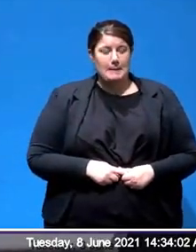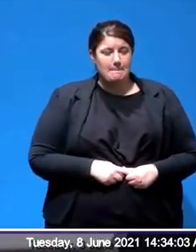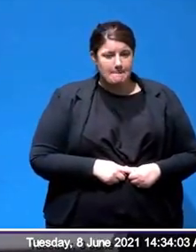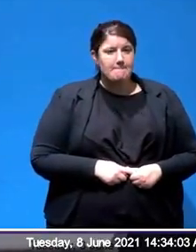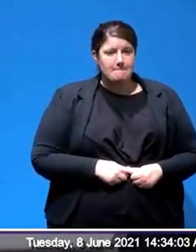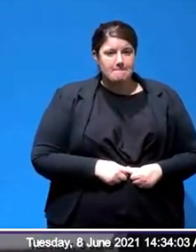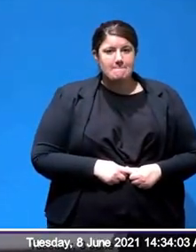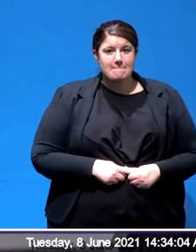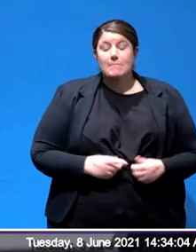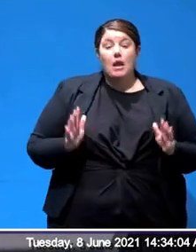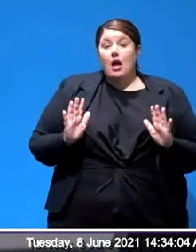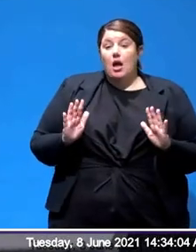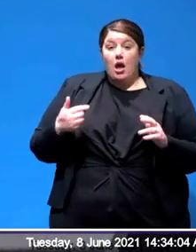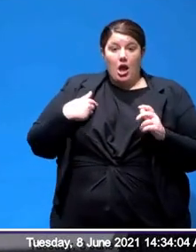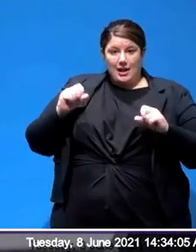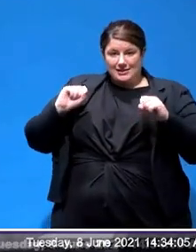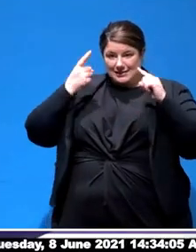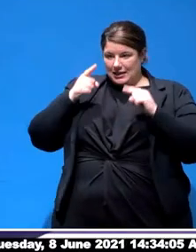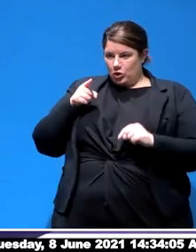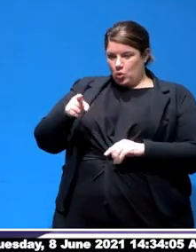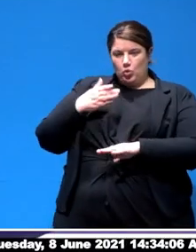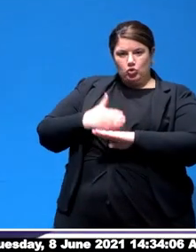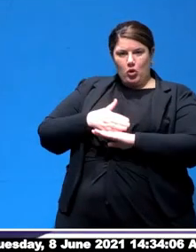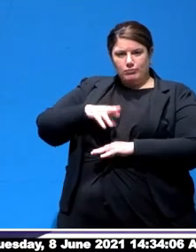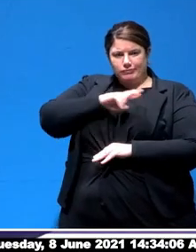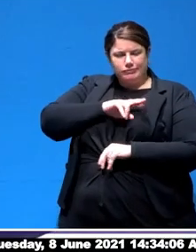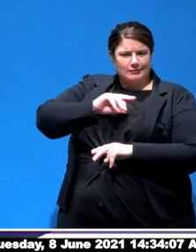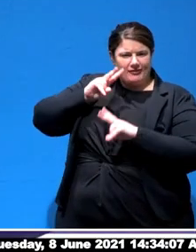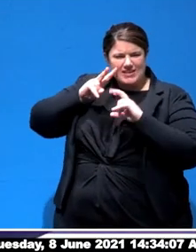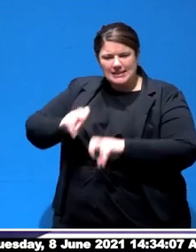I appreciate you're not an investigator and I'm not being particularly critical